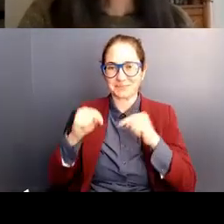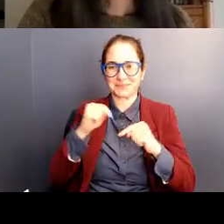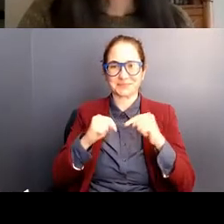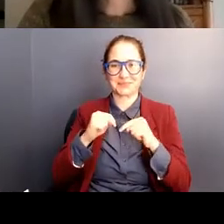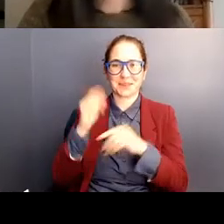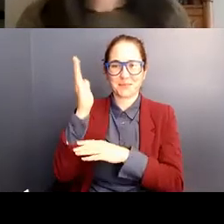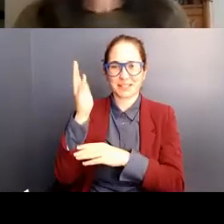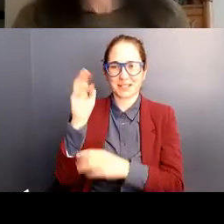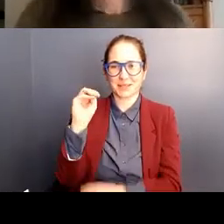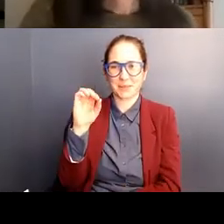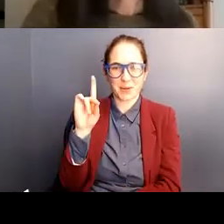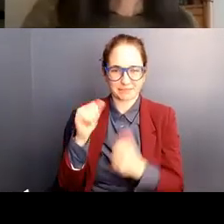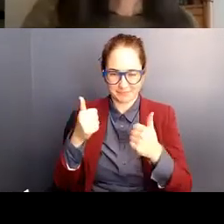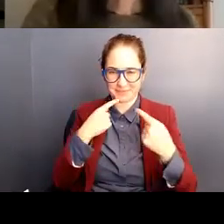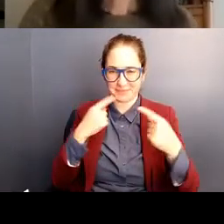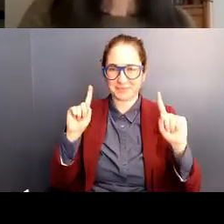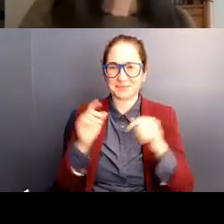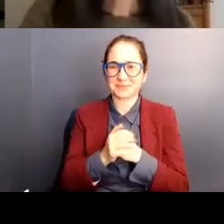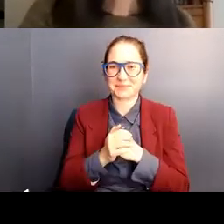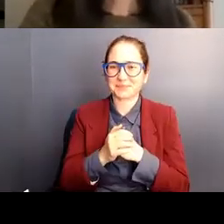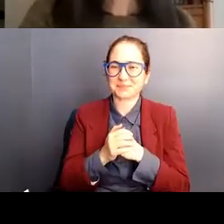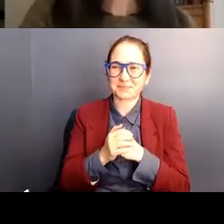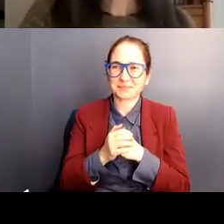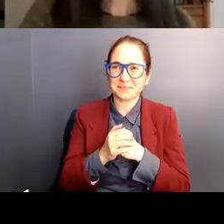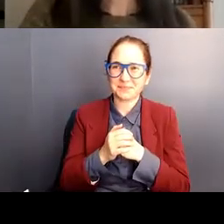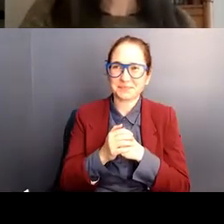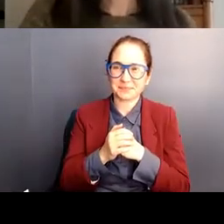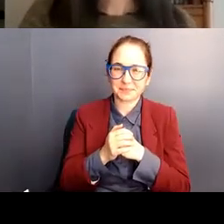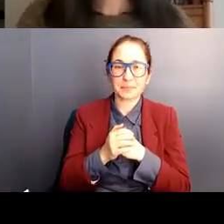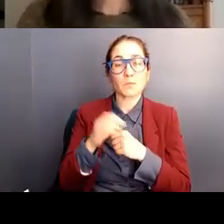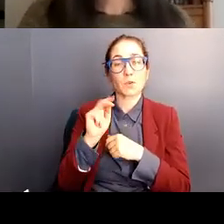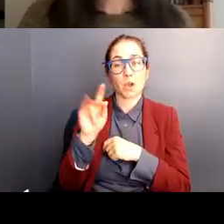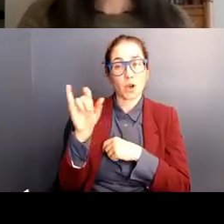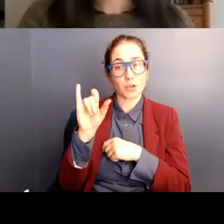mode. There we go. Also make sure that if you have any graphics